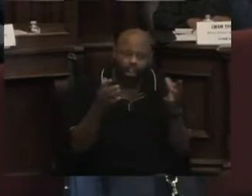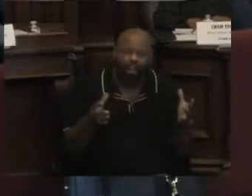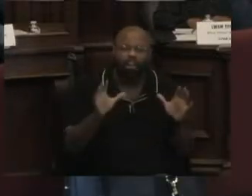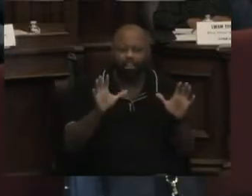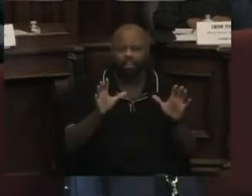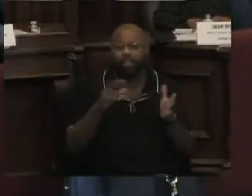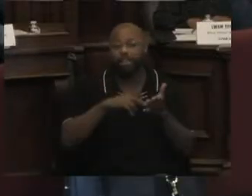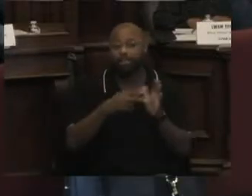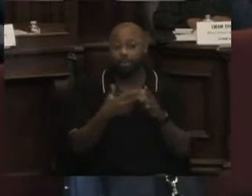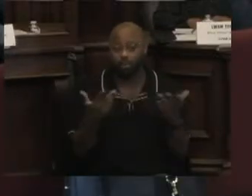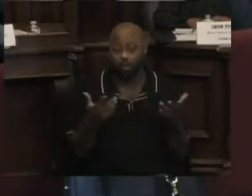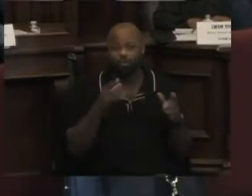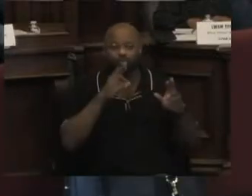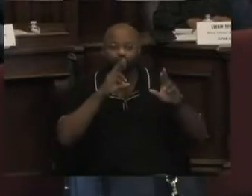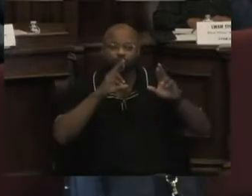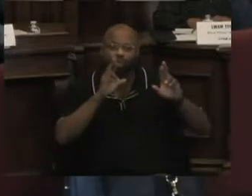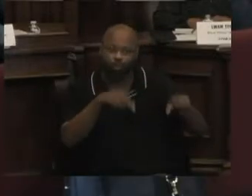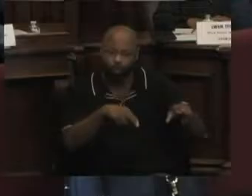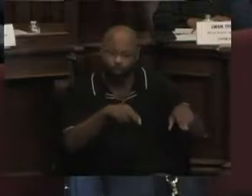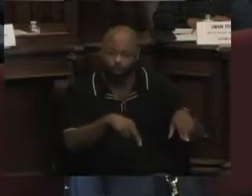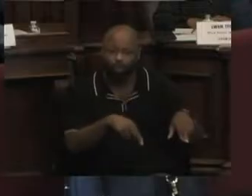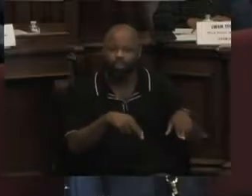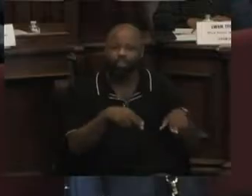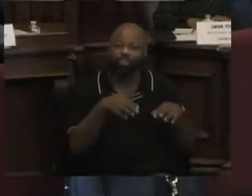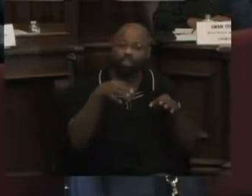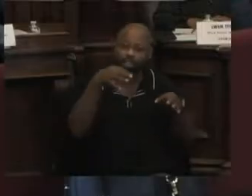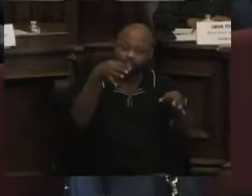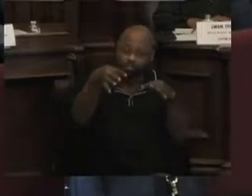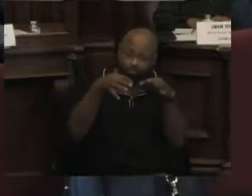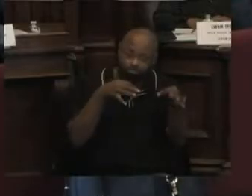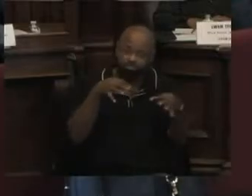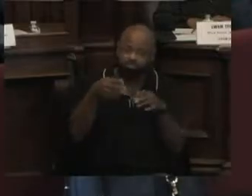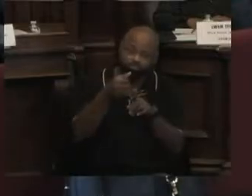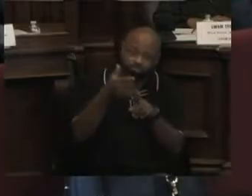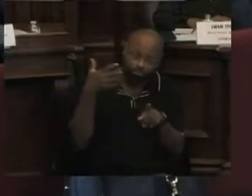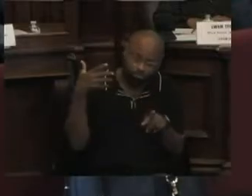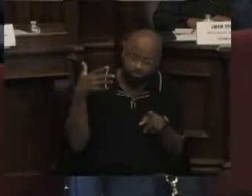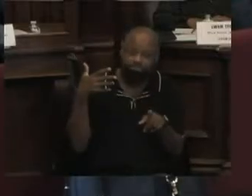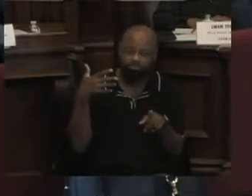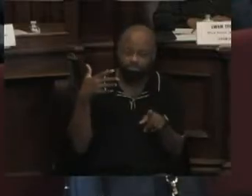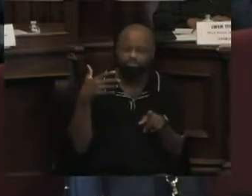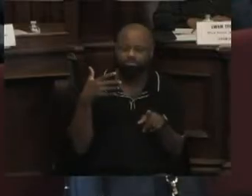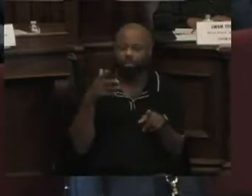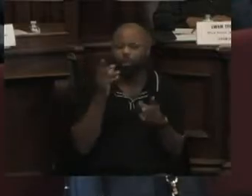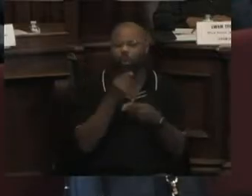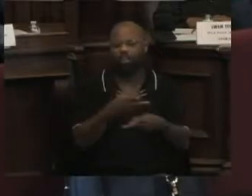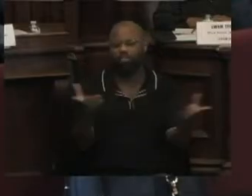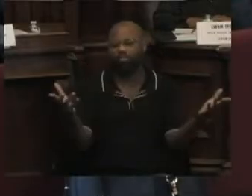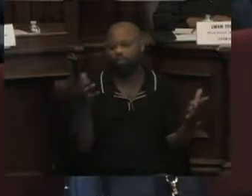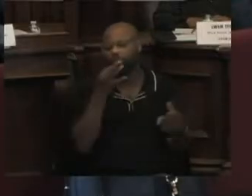don't enjoy that or don't have the time to do that. It means reports, it means explainers,